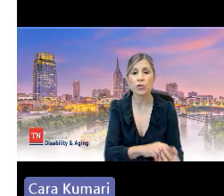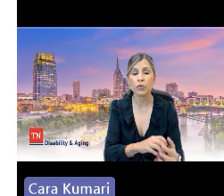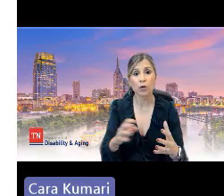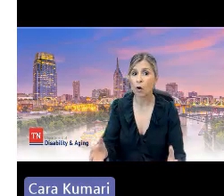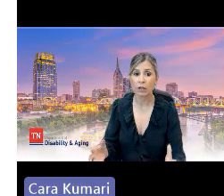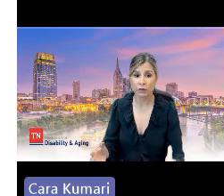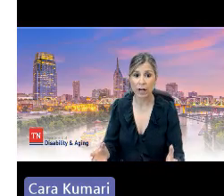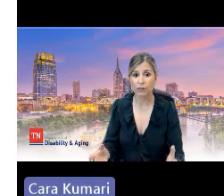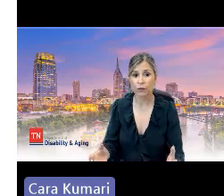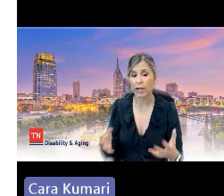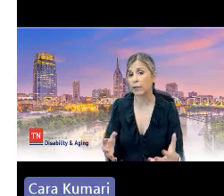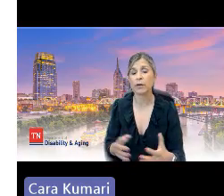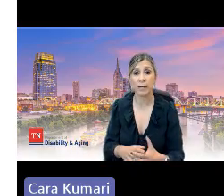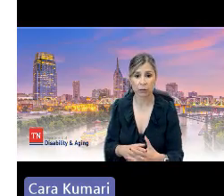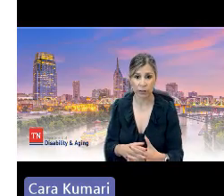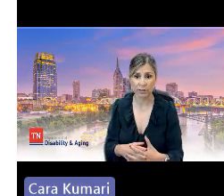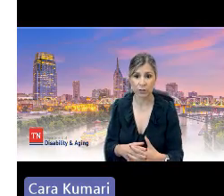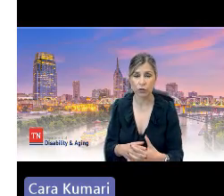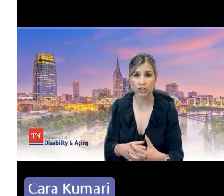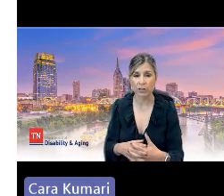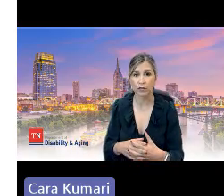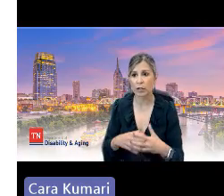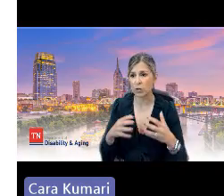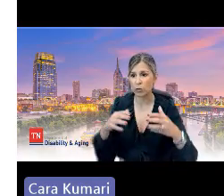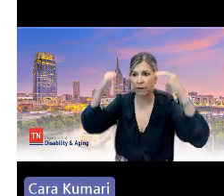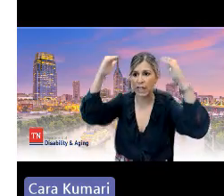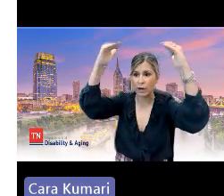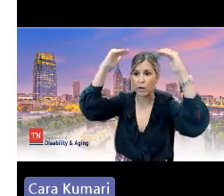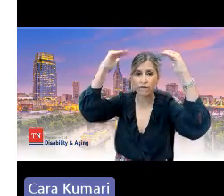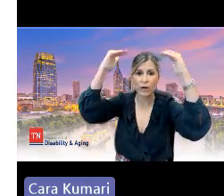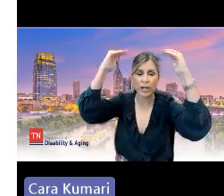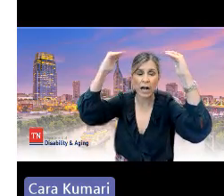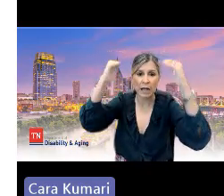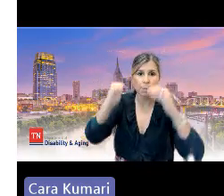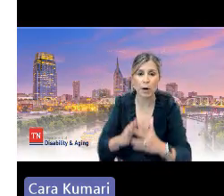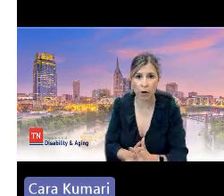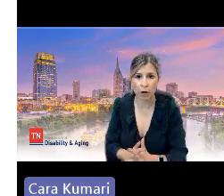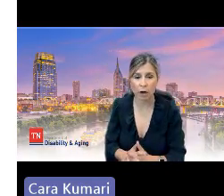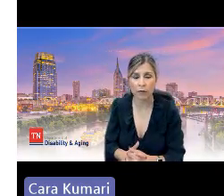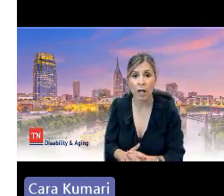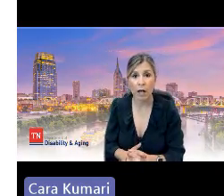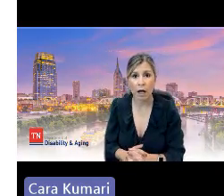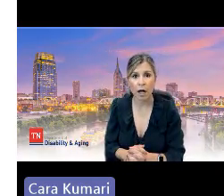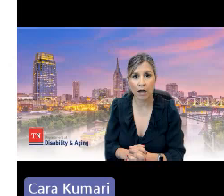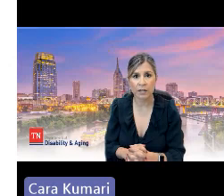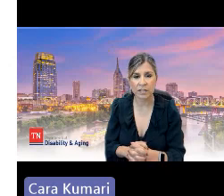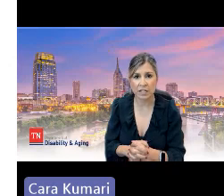who do not qualify for care in a medical institution. So they don't have that very high bar of significant disabilities,